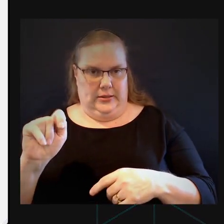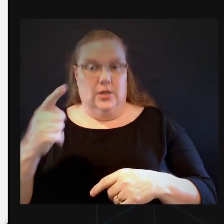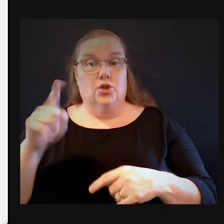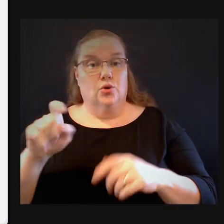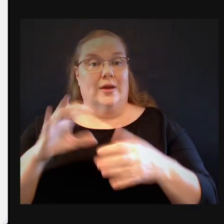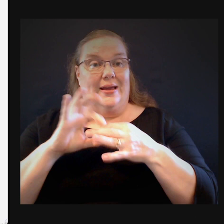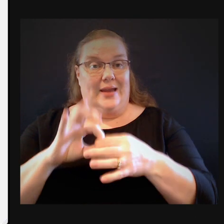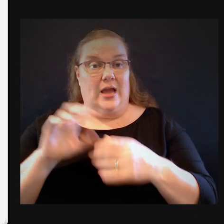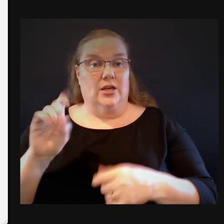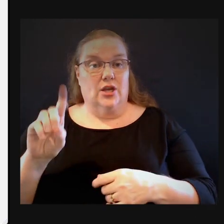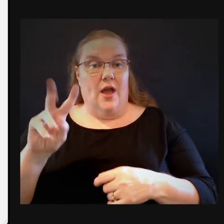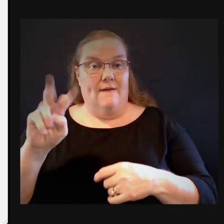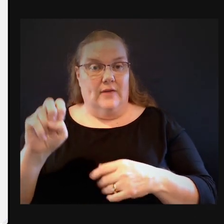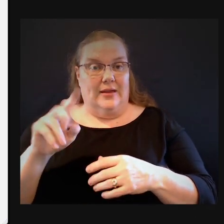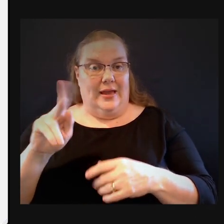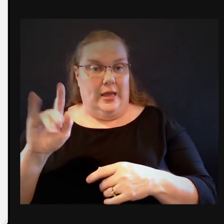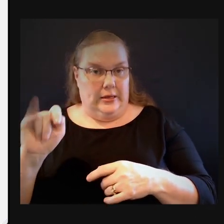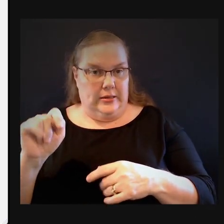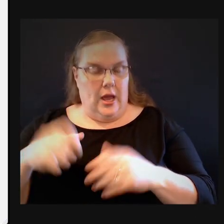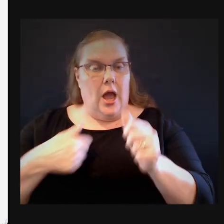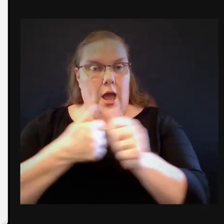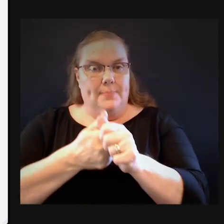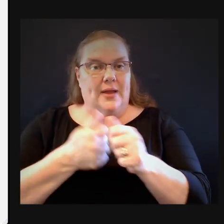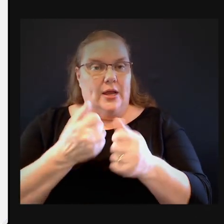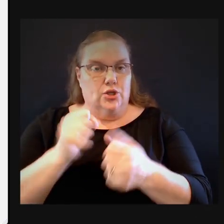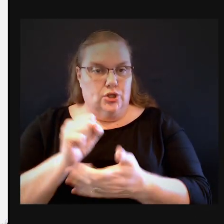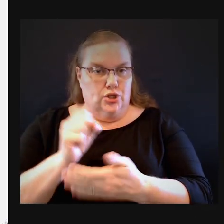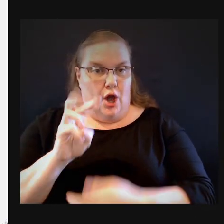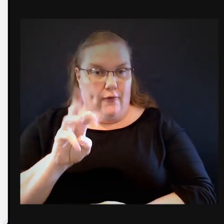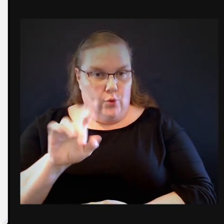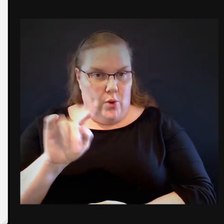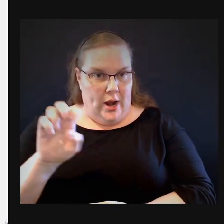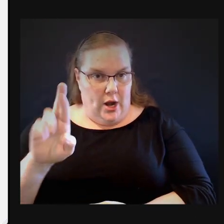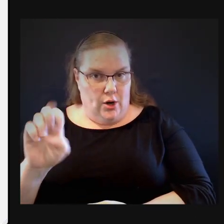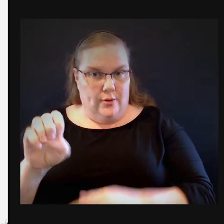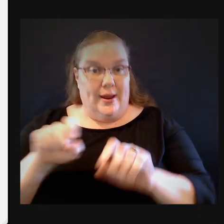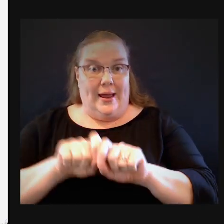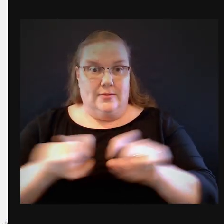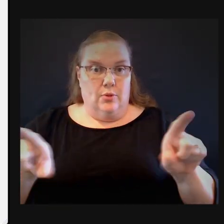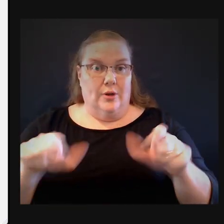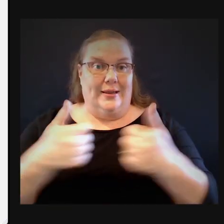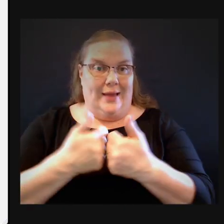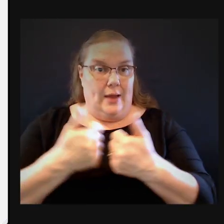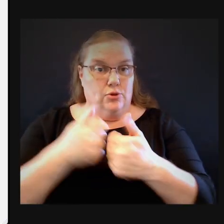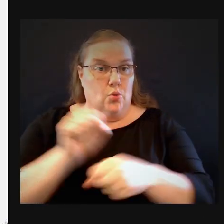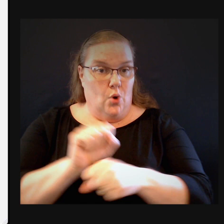update their software, deploy apps and games you are working on and much, much more.